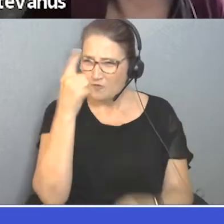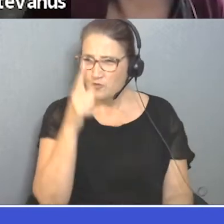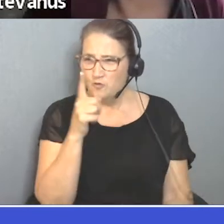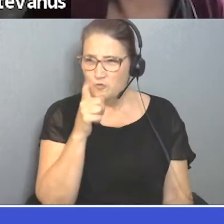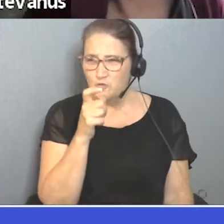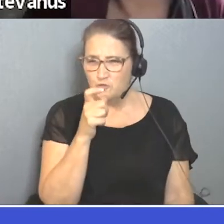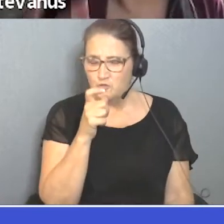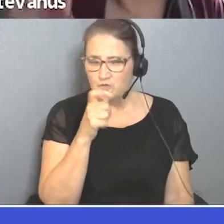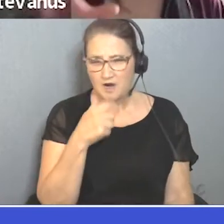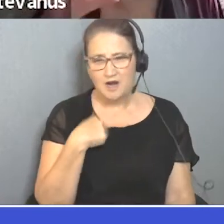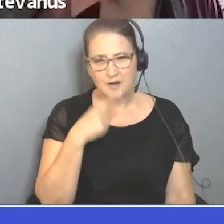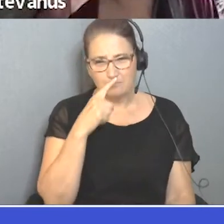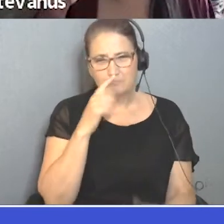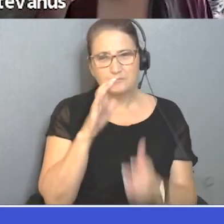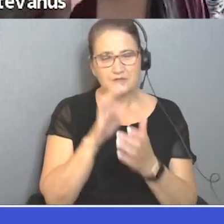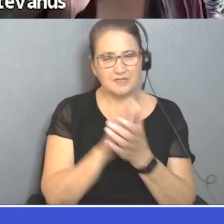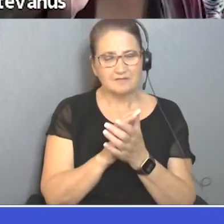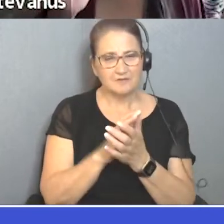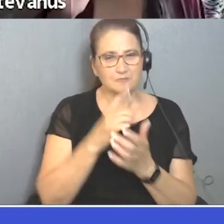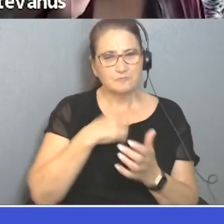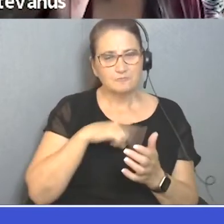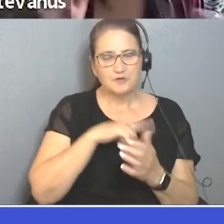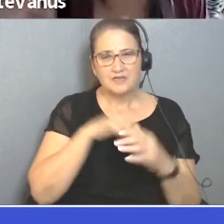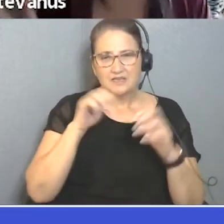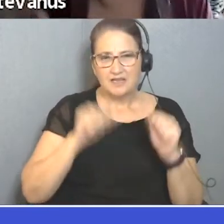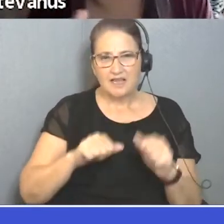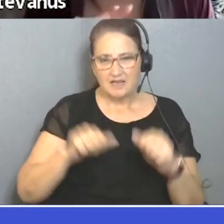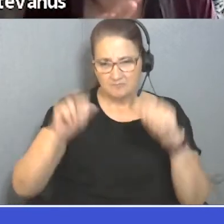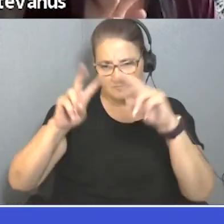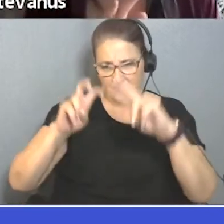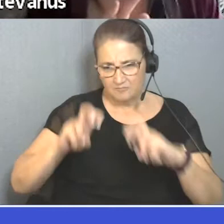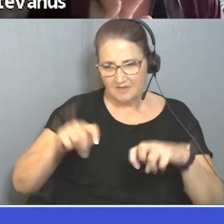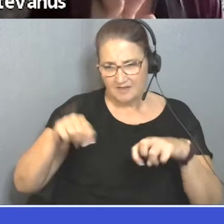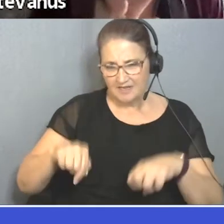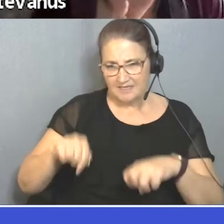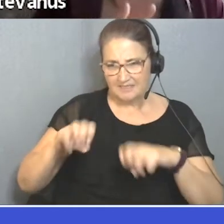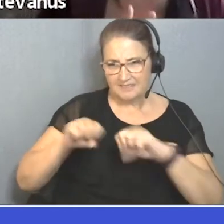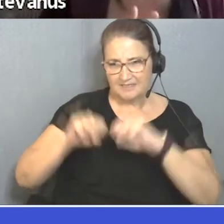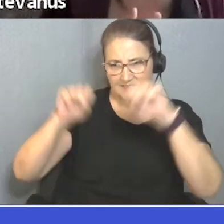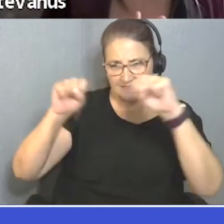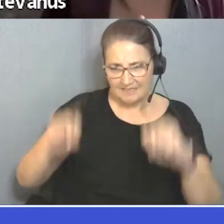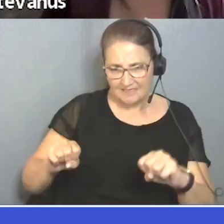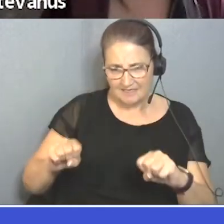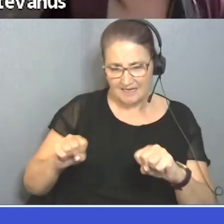designed? And I believe we can begin to examine these systems when we begin to examine these systems through the lens of